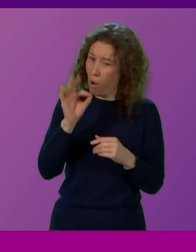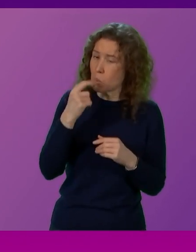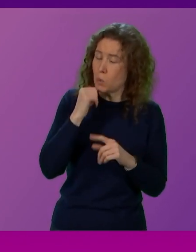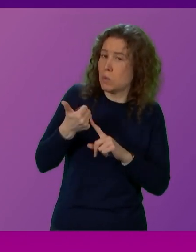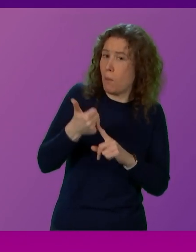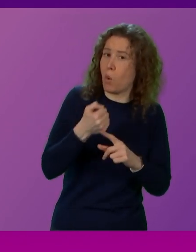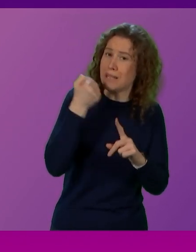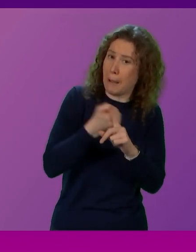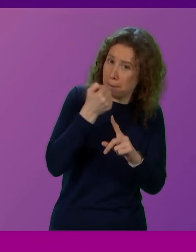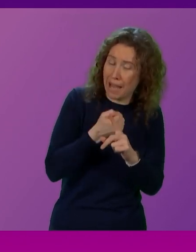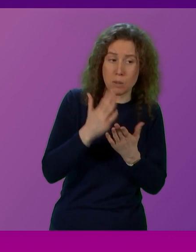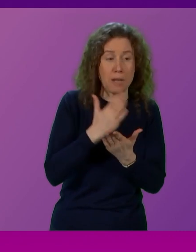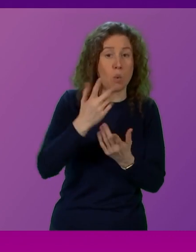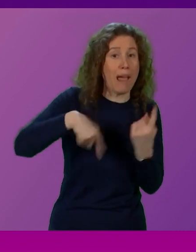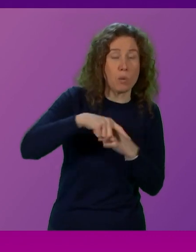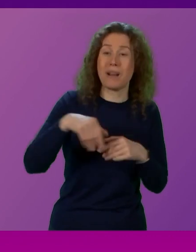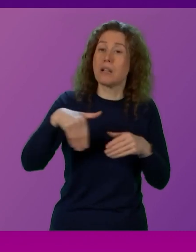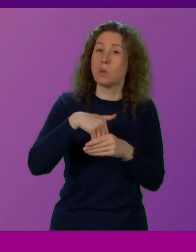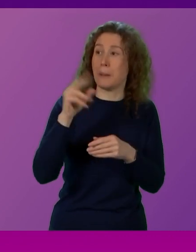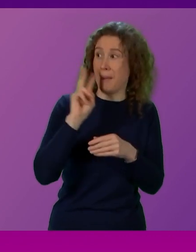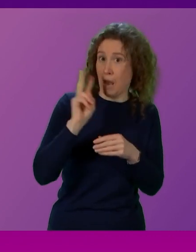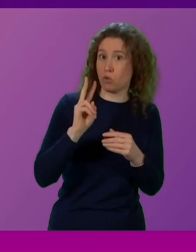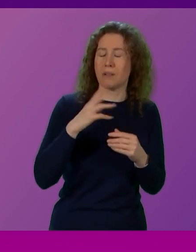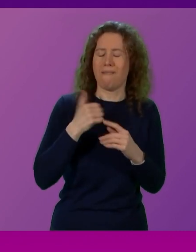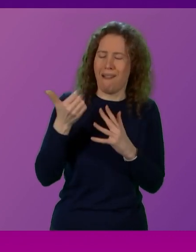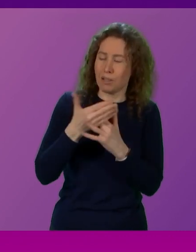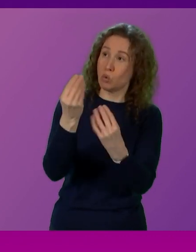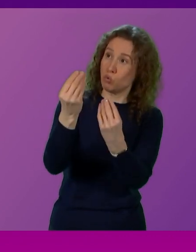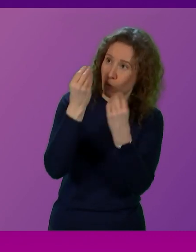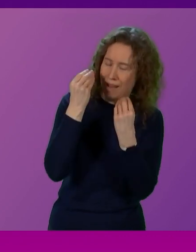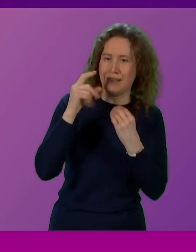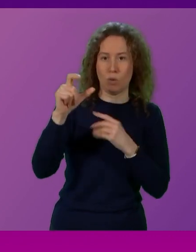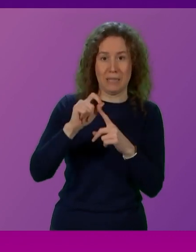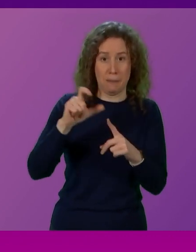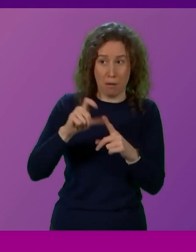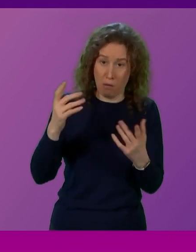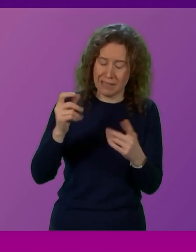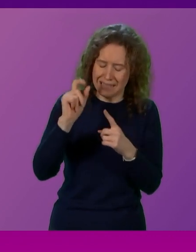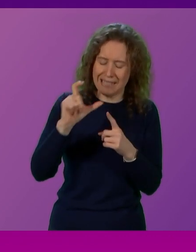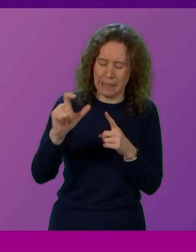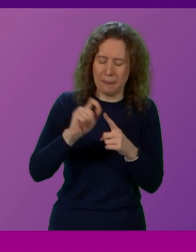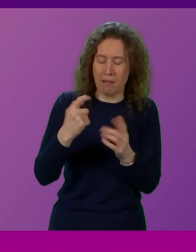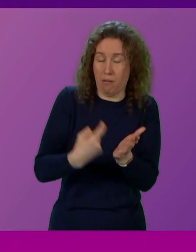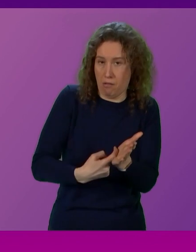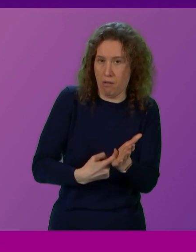everyone, especially parents, has access to CPR training, as it saves lives?